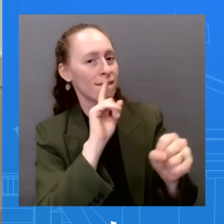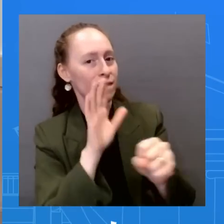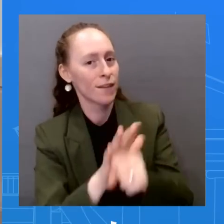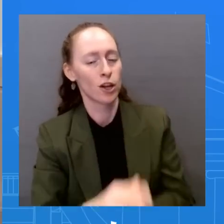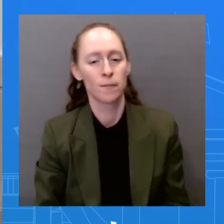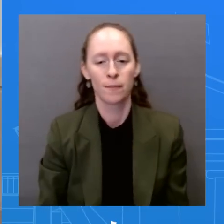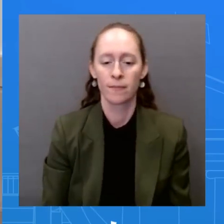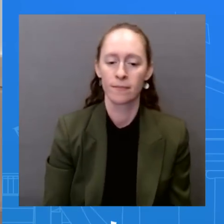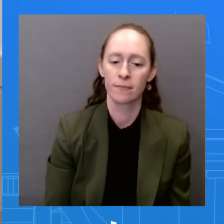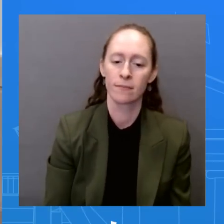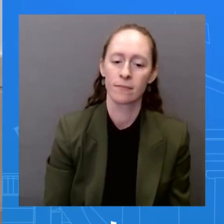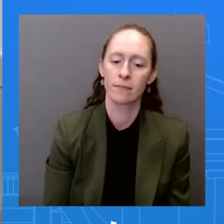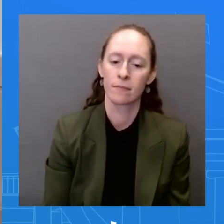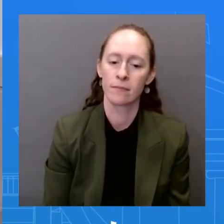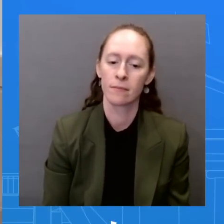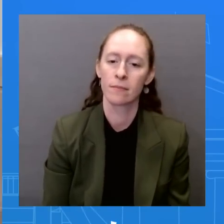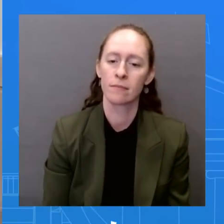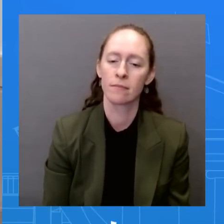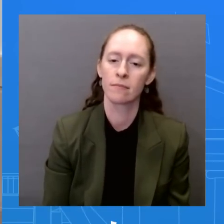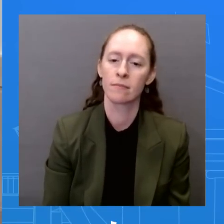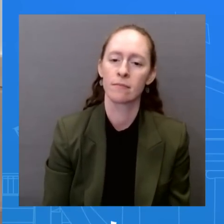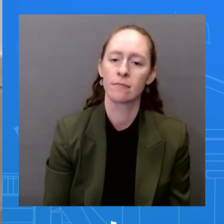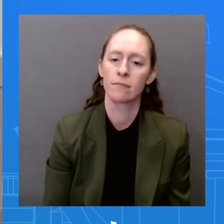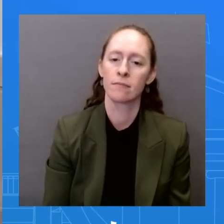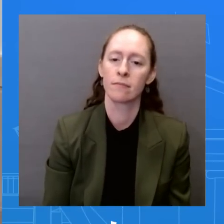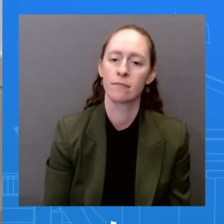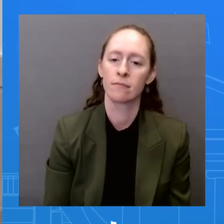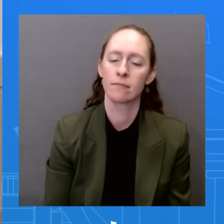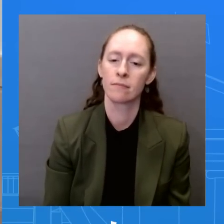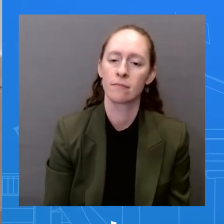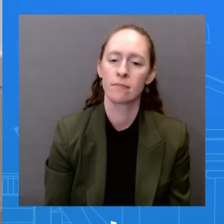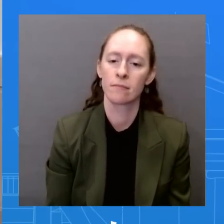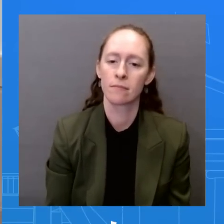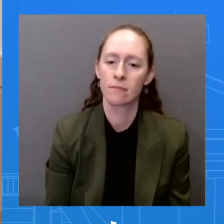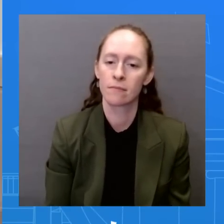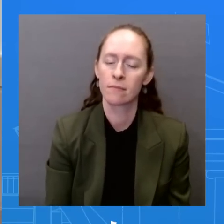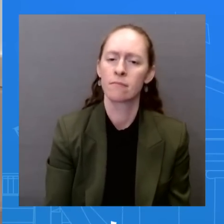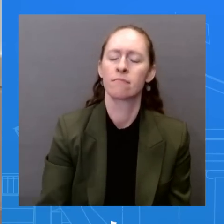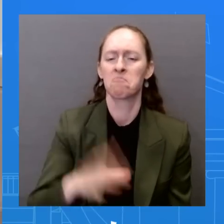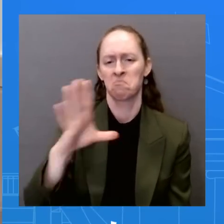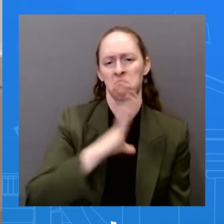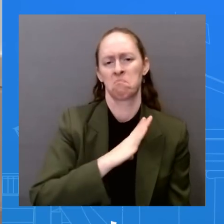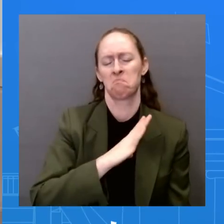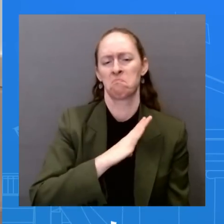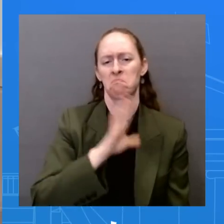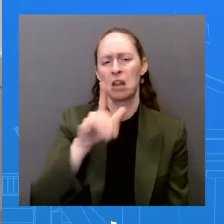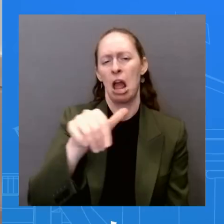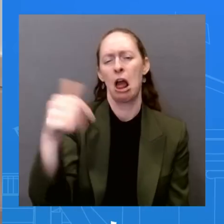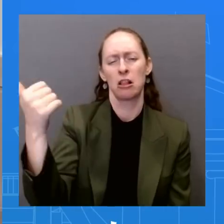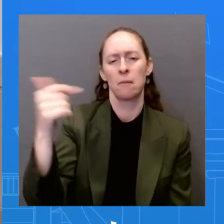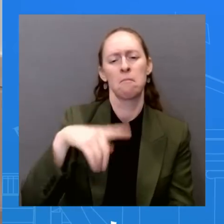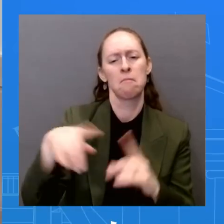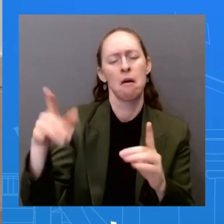There's been discussion that classified information was mishandled by the last administration, even before this investigation that we've been reporting on.